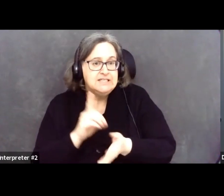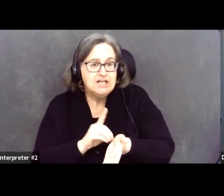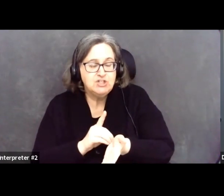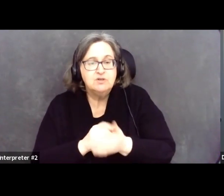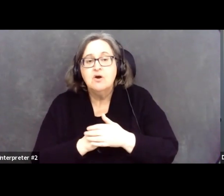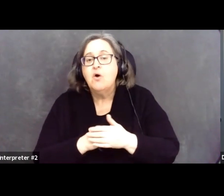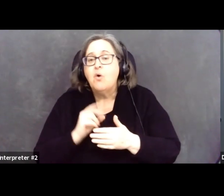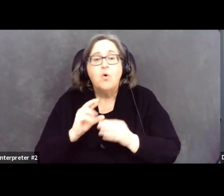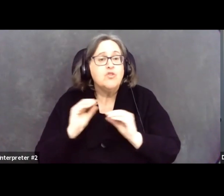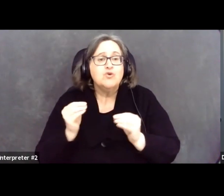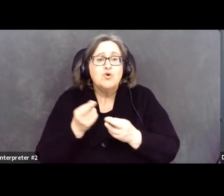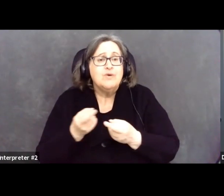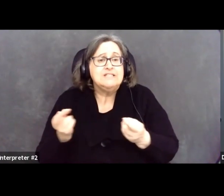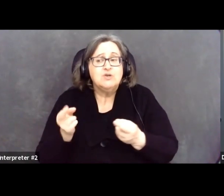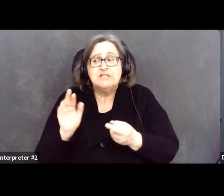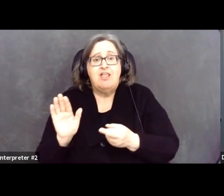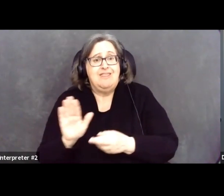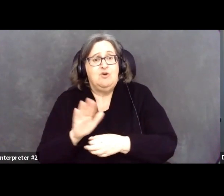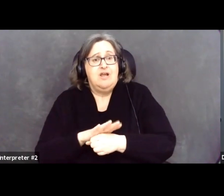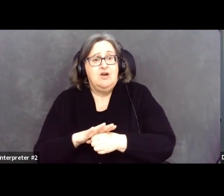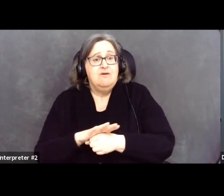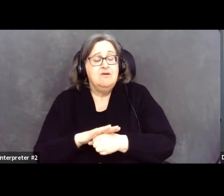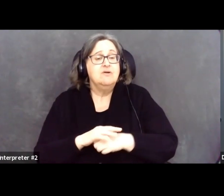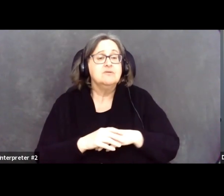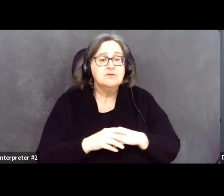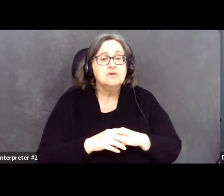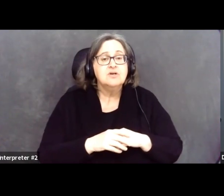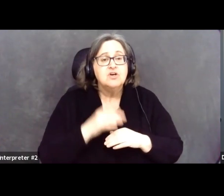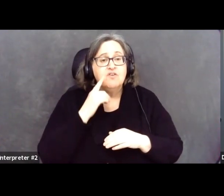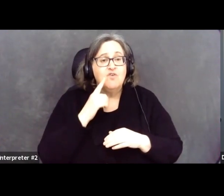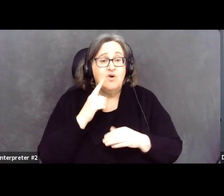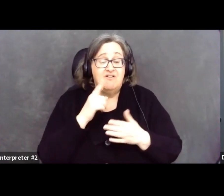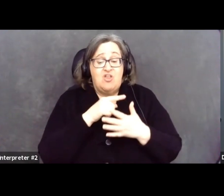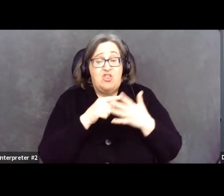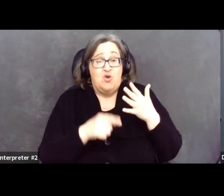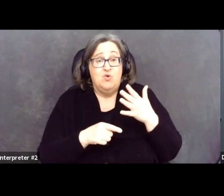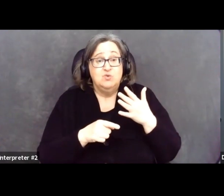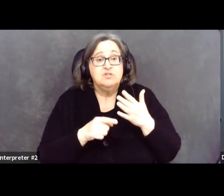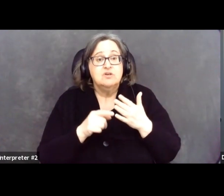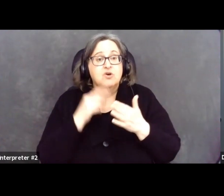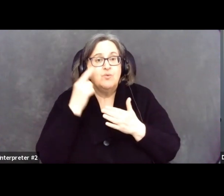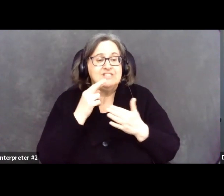There are no resources in their area. For those reasons, return to learn has to be